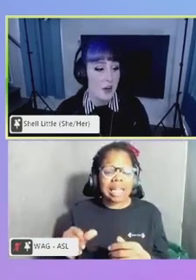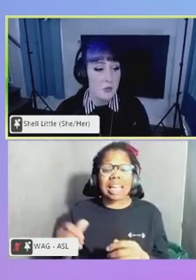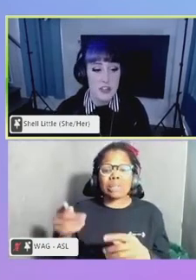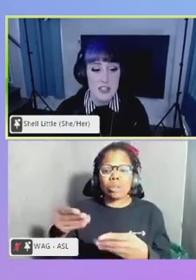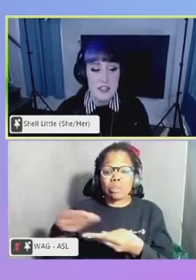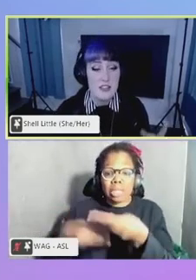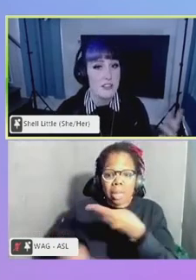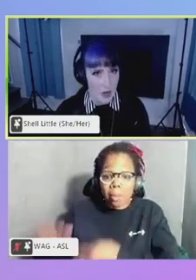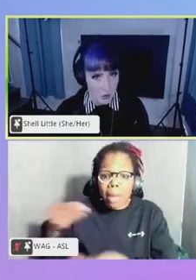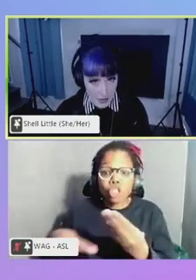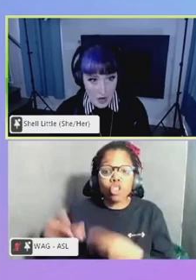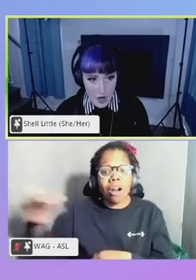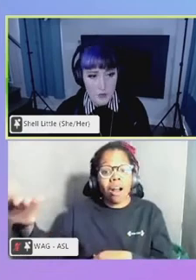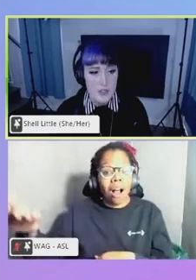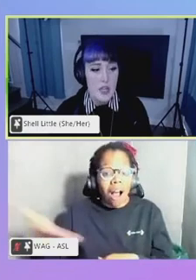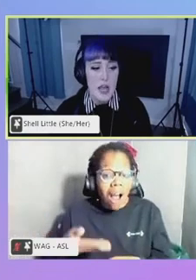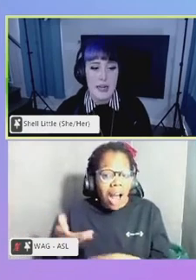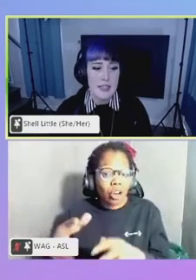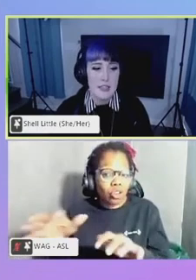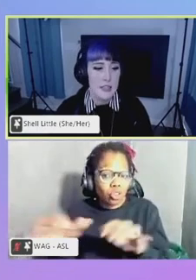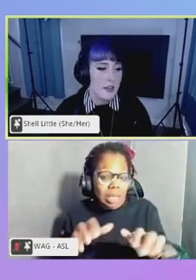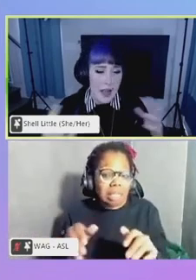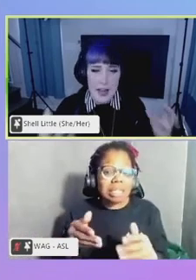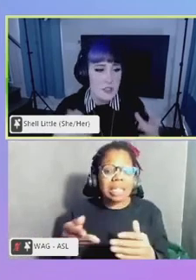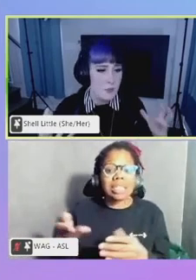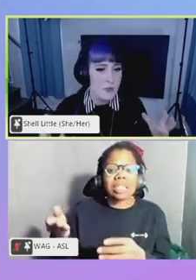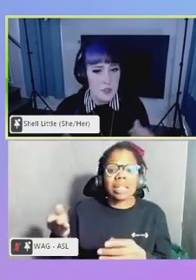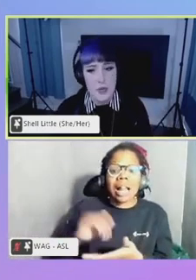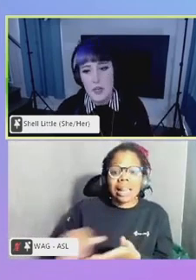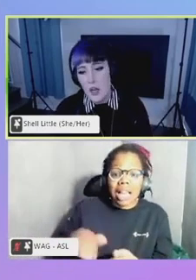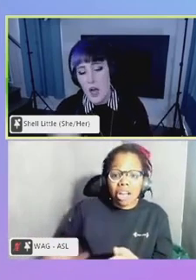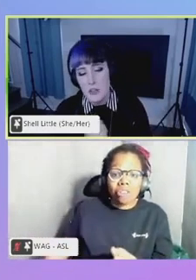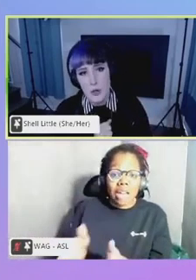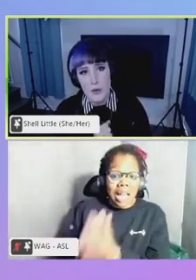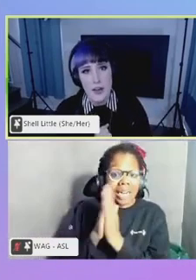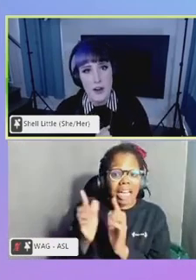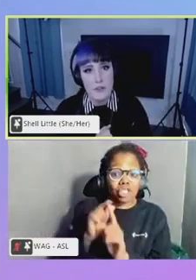assignments or workload. What that looks like in Iraq is